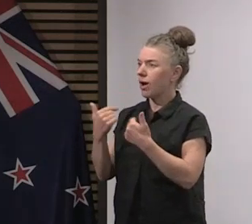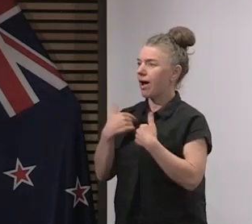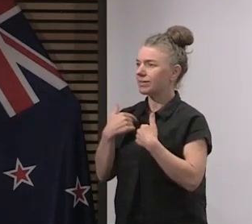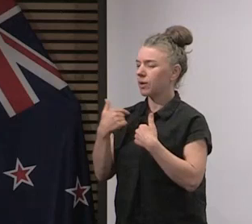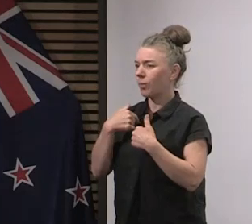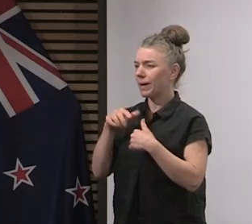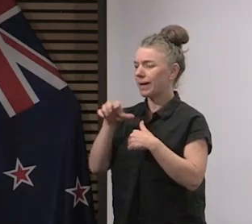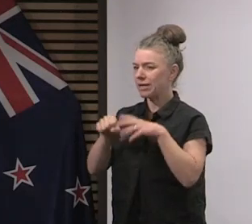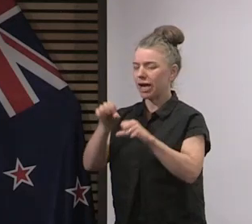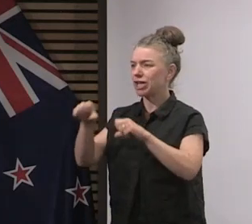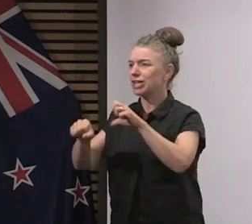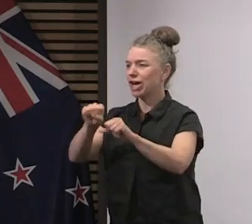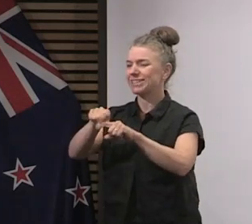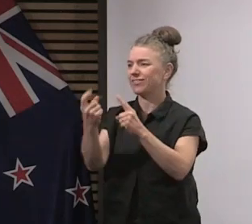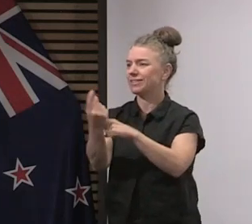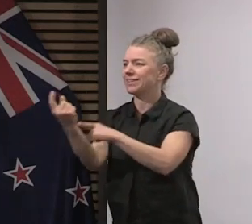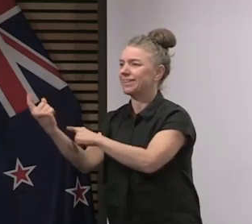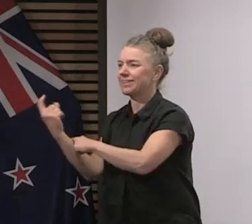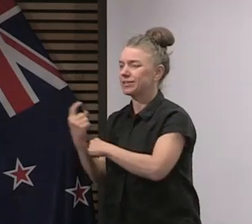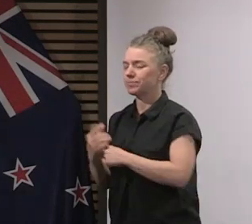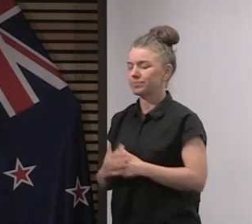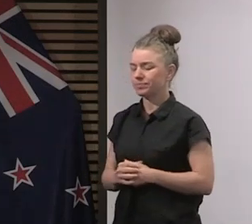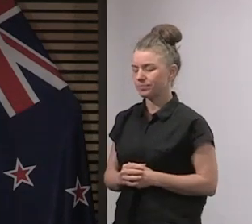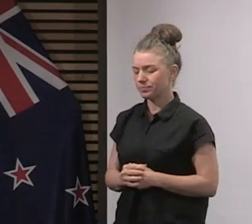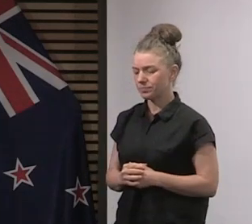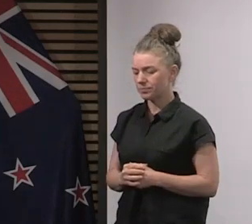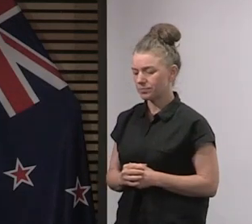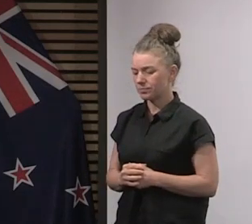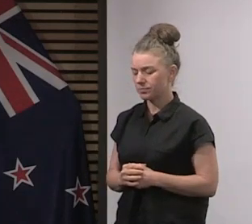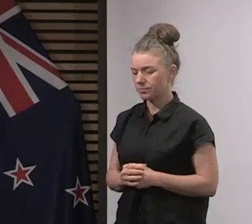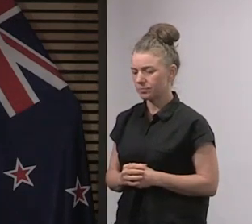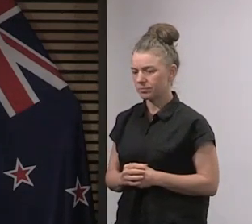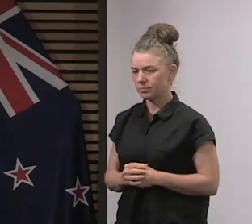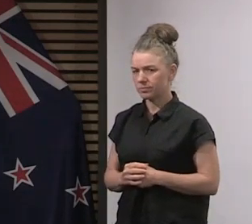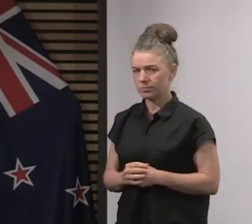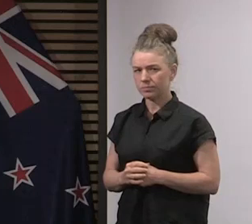community transmission and it also confirms that our wider testing is picking that up and